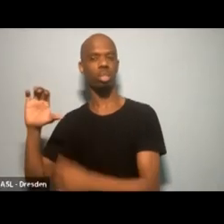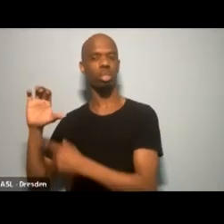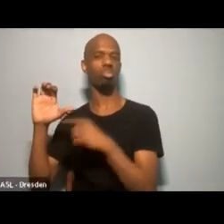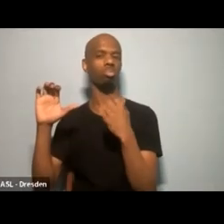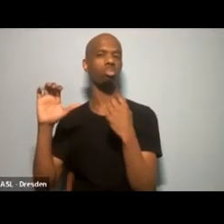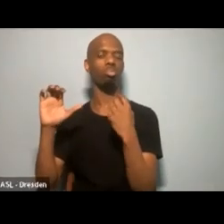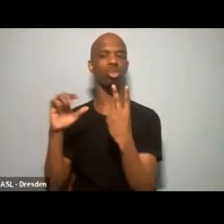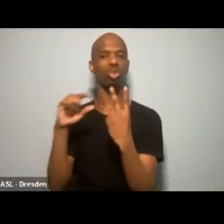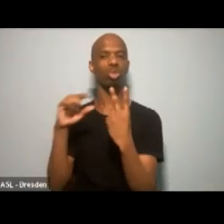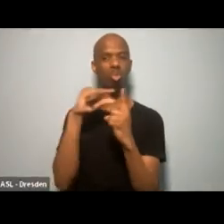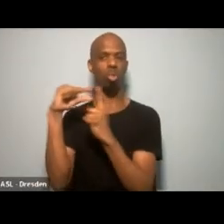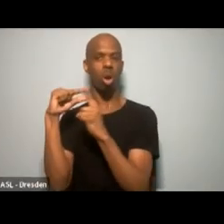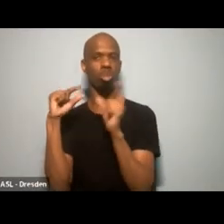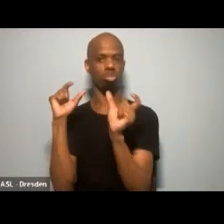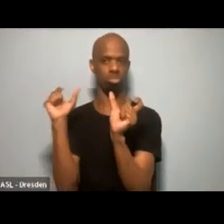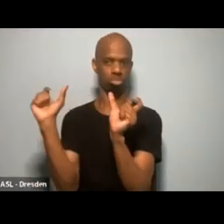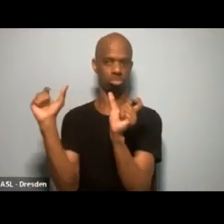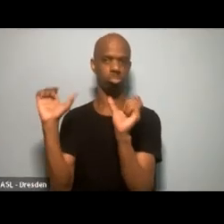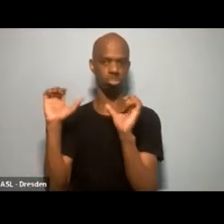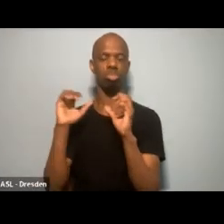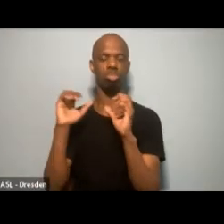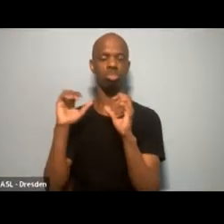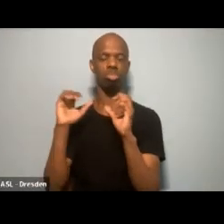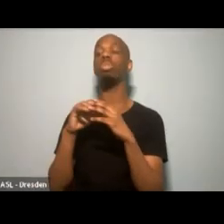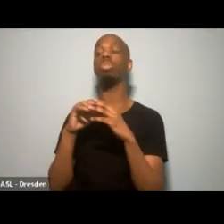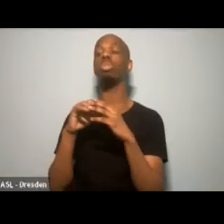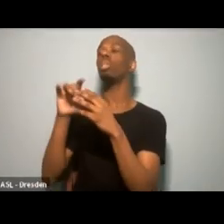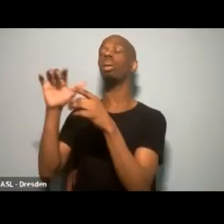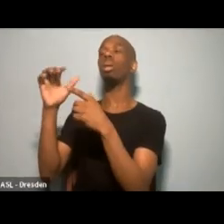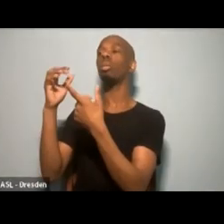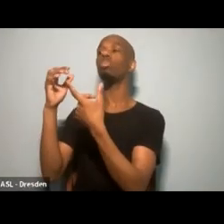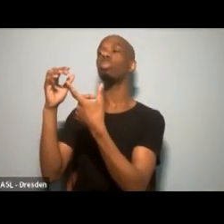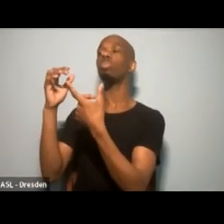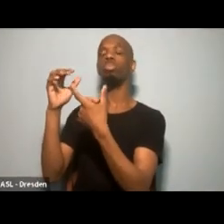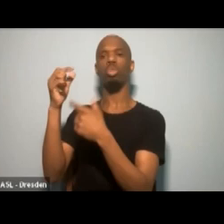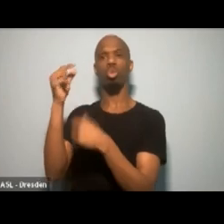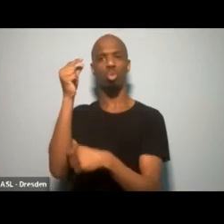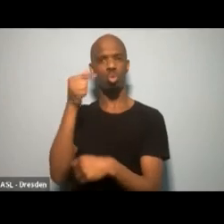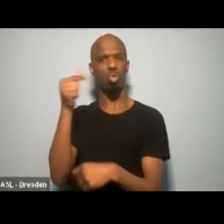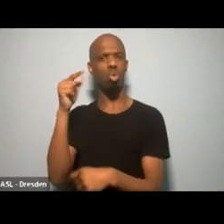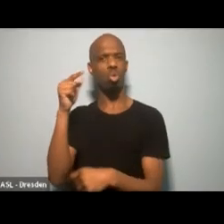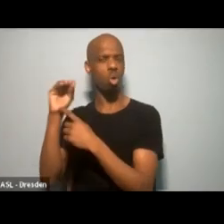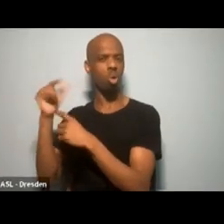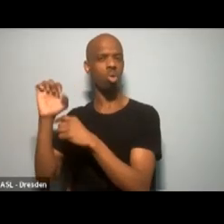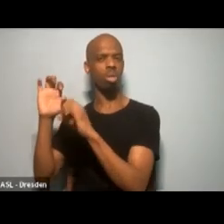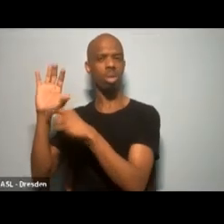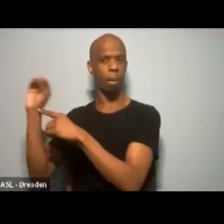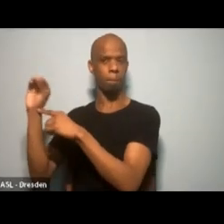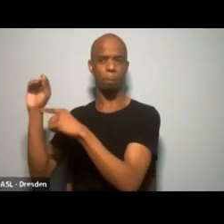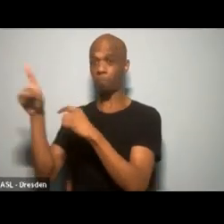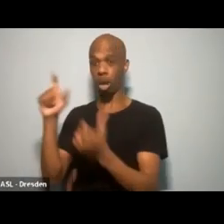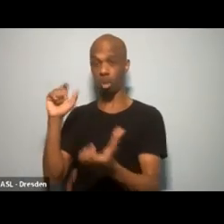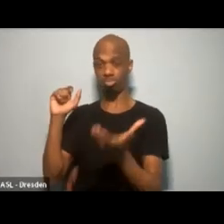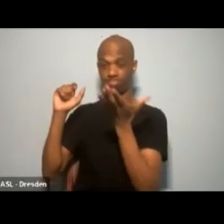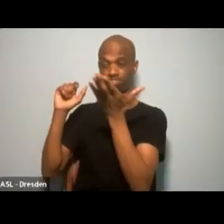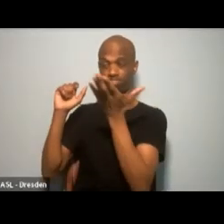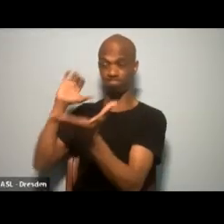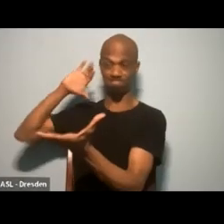Google devoted and incredible amount of resources, human resources, not money, nobody got any new money out of this